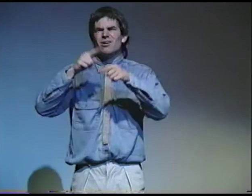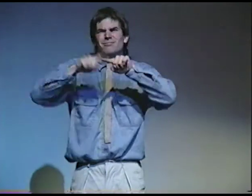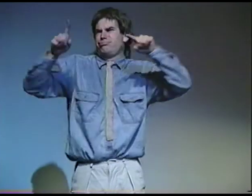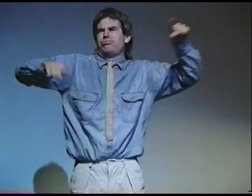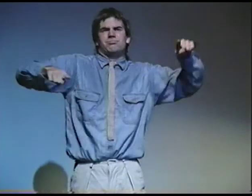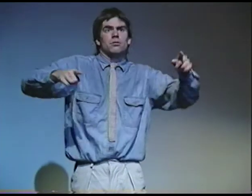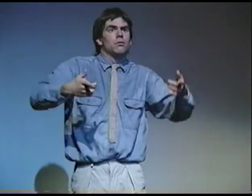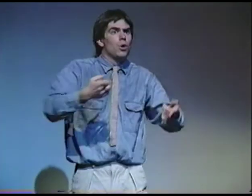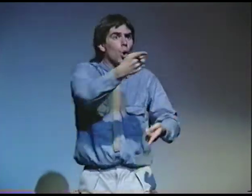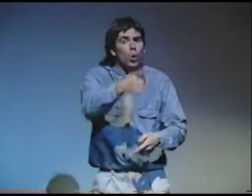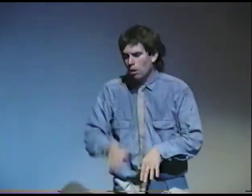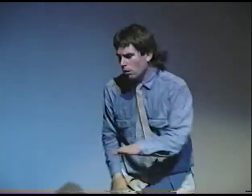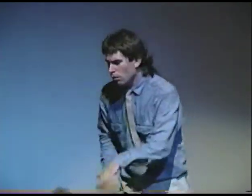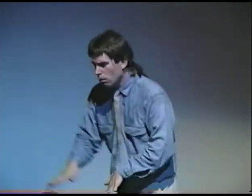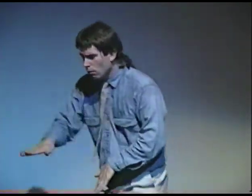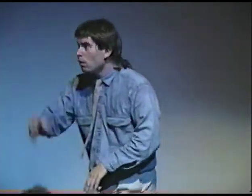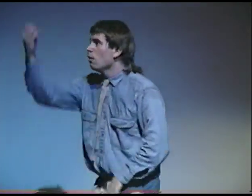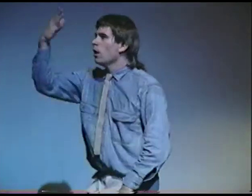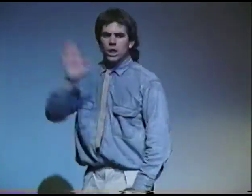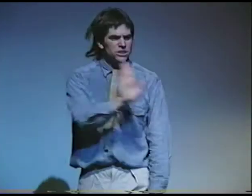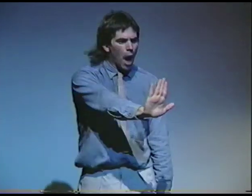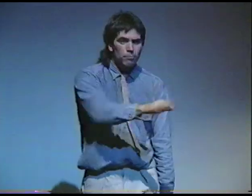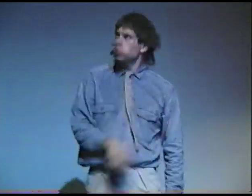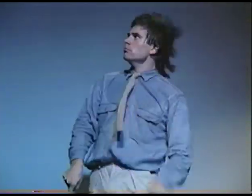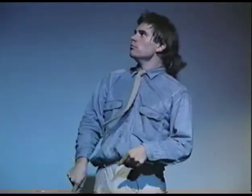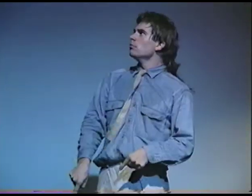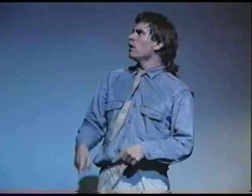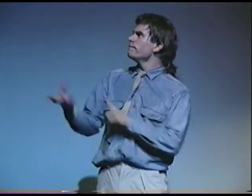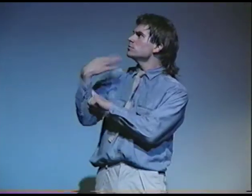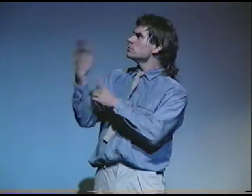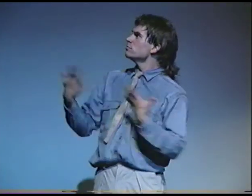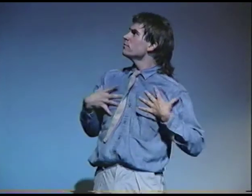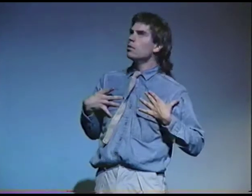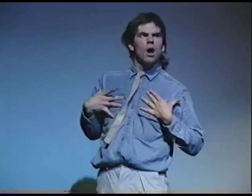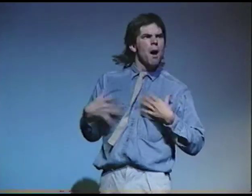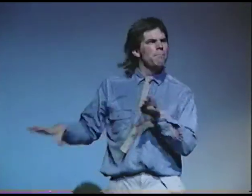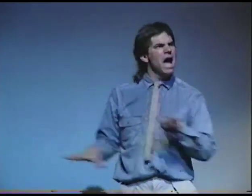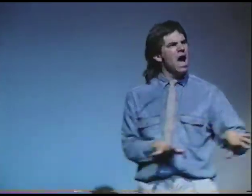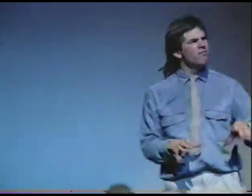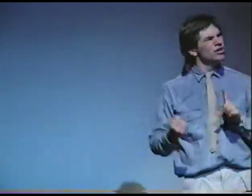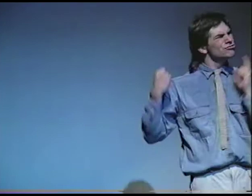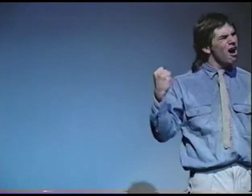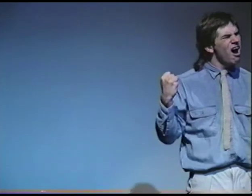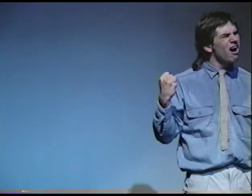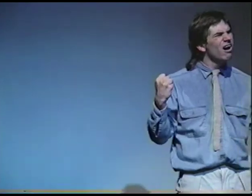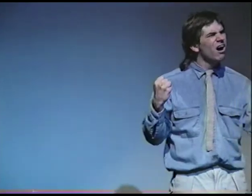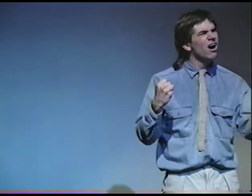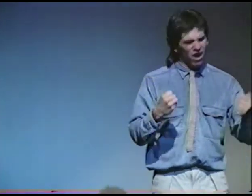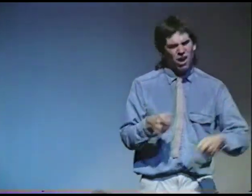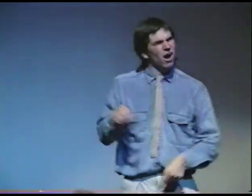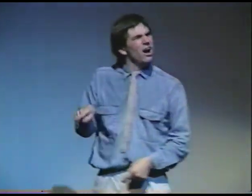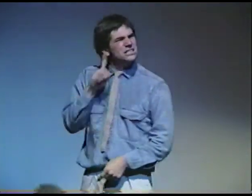MTV, all different kinds of things like. You walk down the street. It tells you to stop. You stop. You don't walk across the street.